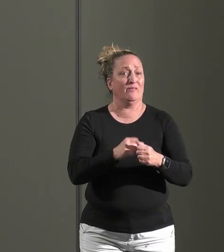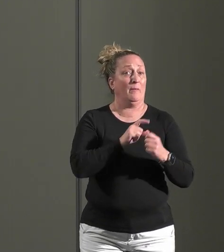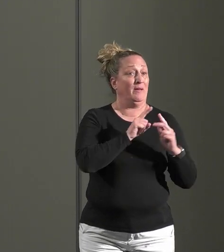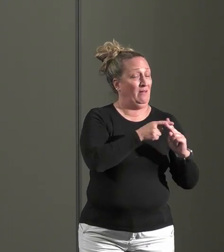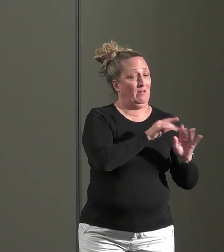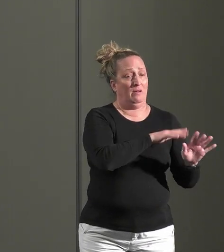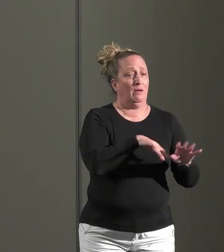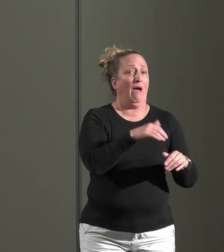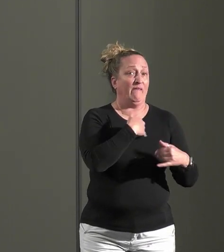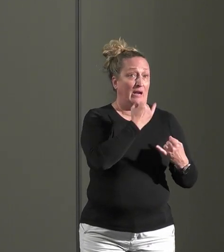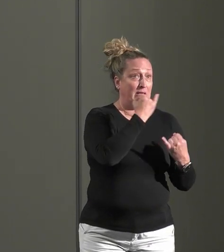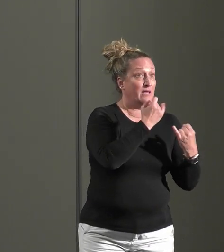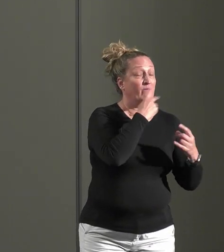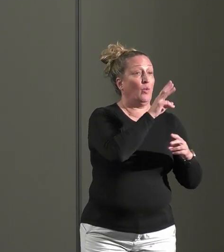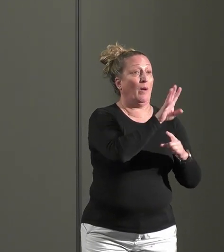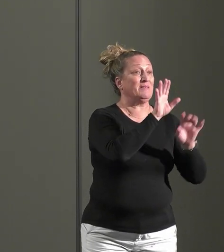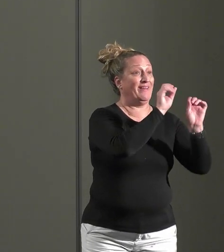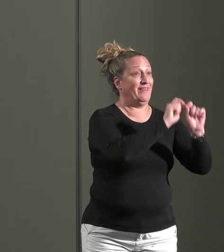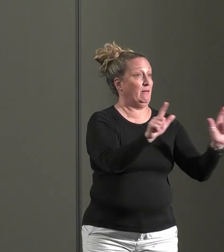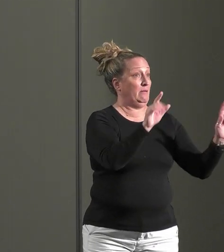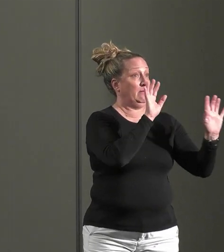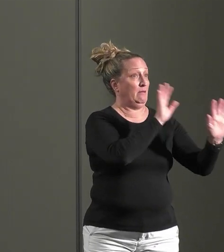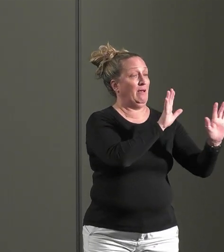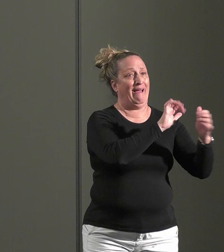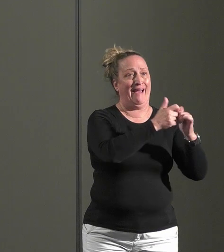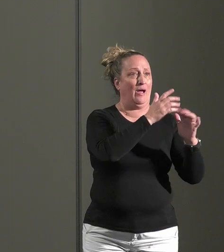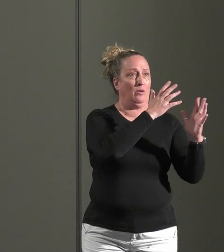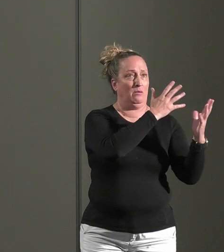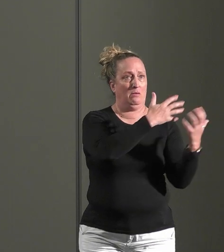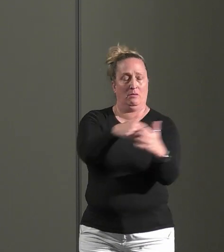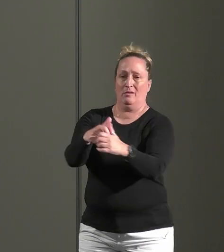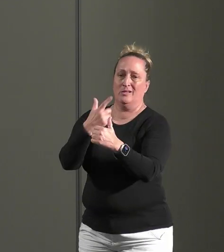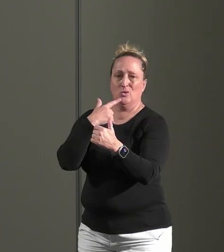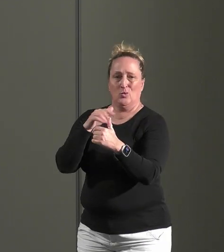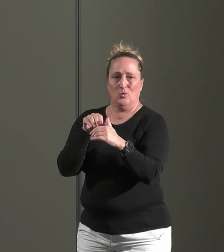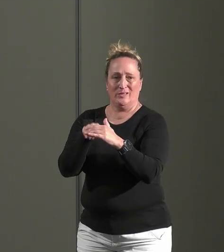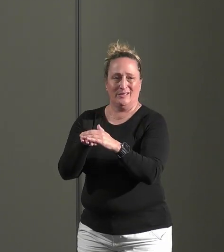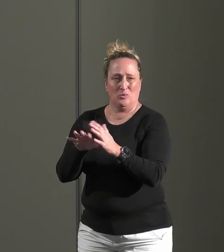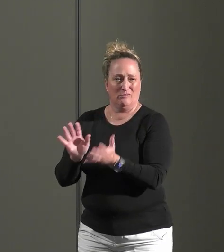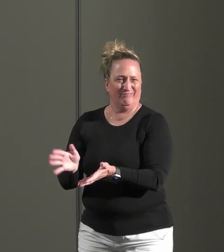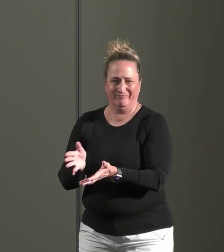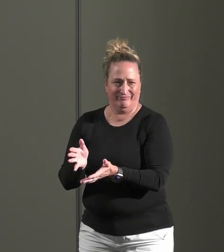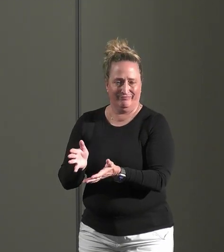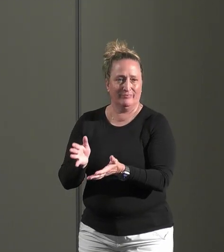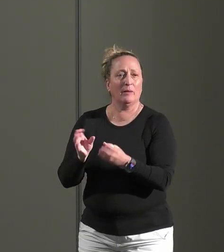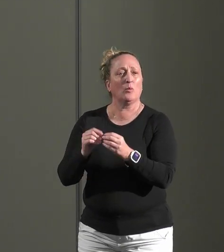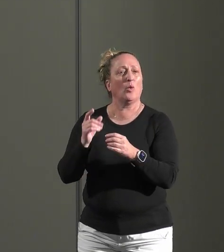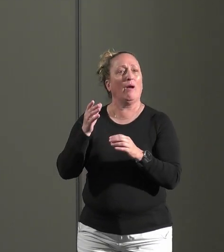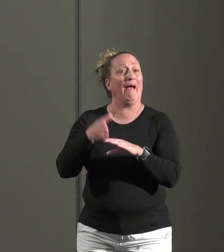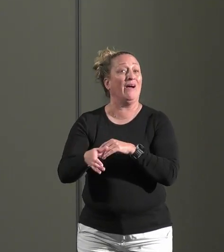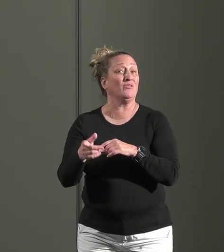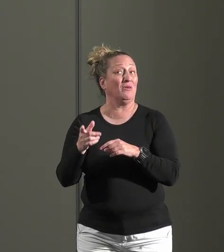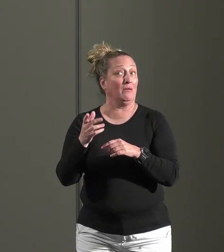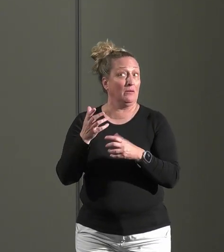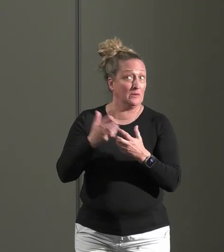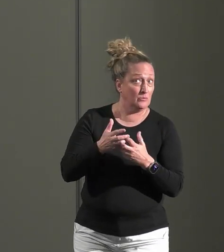I have an idea for a website to how I make it accessible. It is more after-the-fact check it to